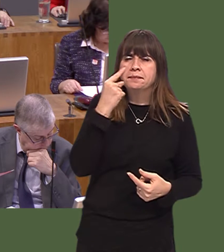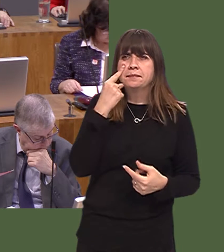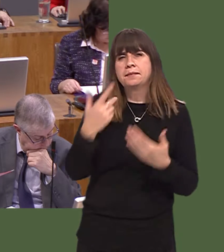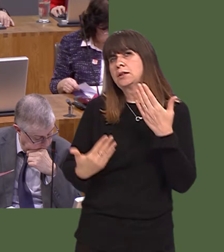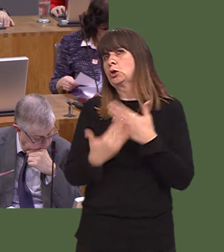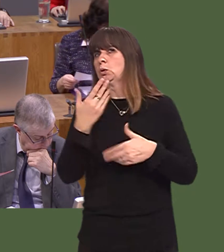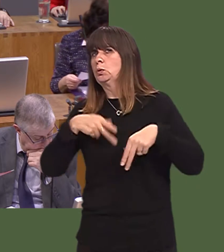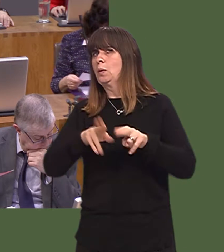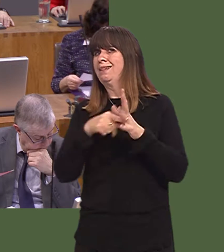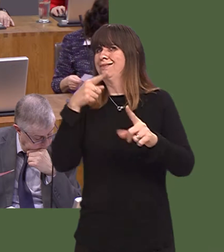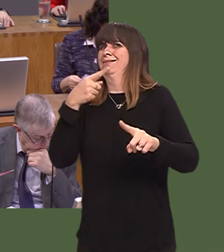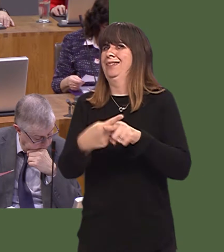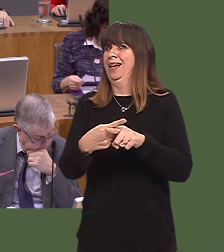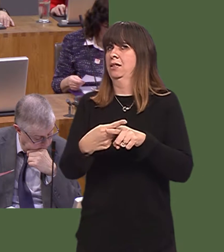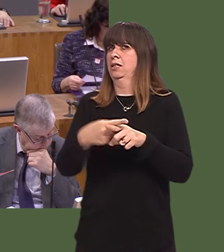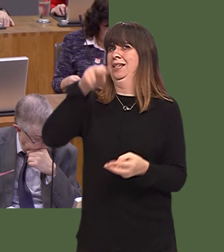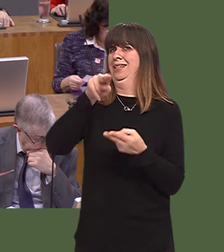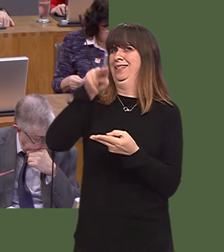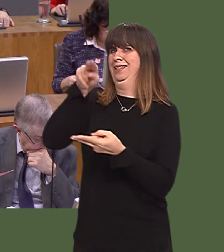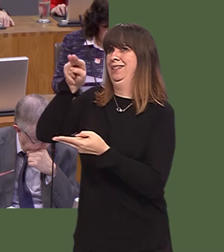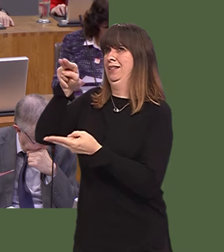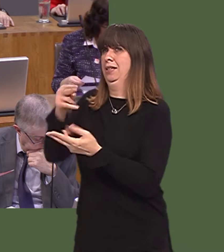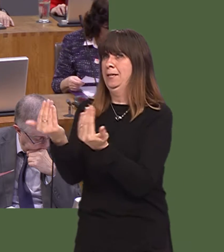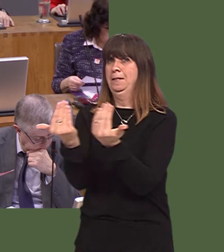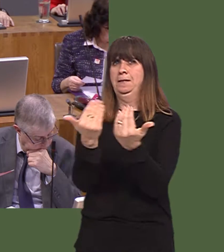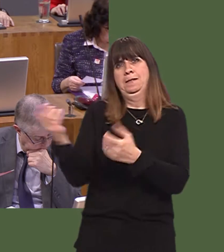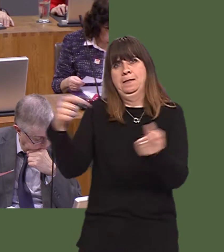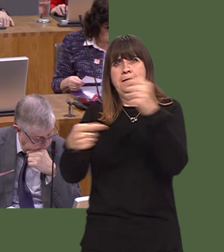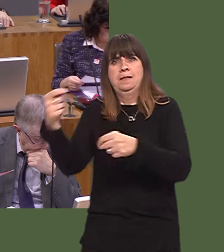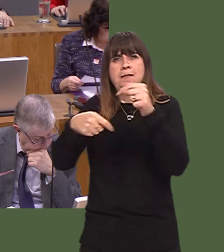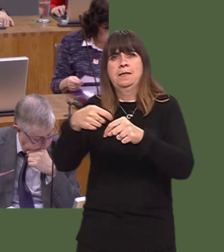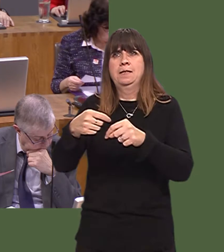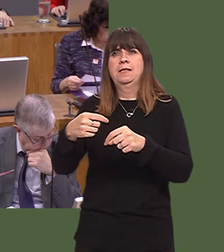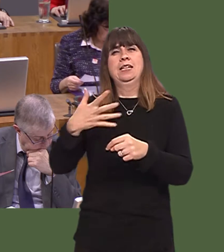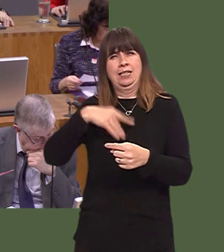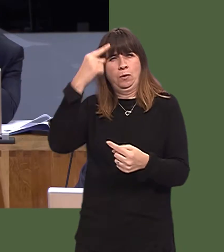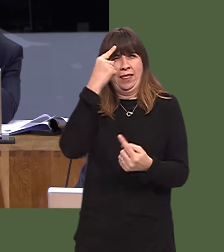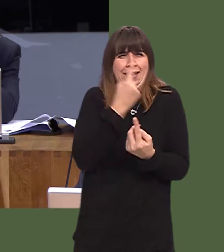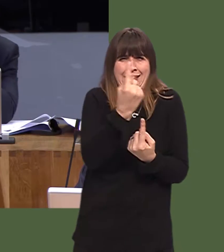way of looking at the way tax incentives are used across the UK, rather than taking the view that one size fits all.